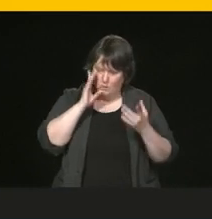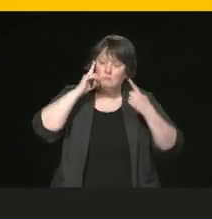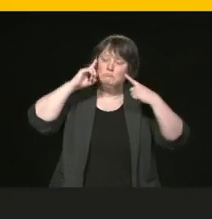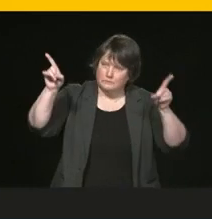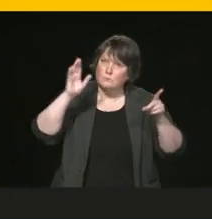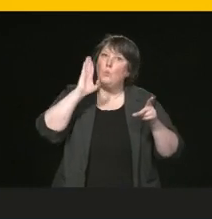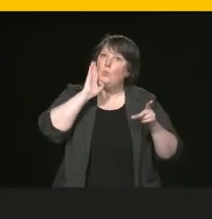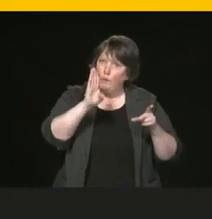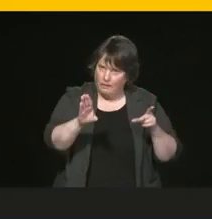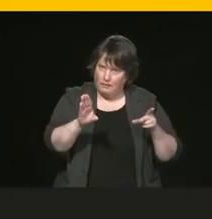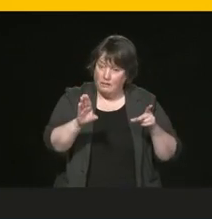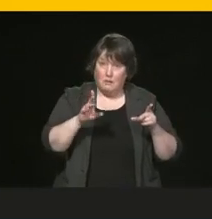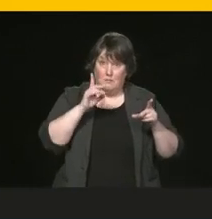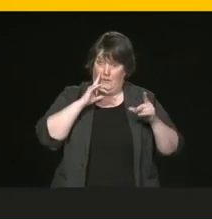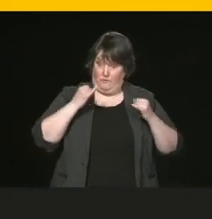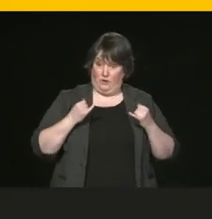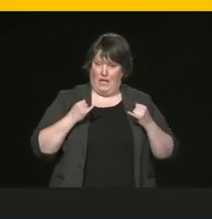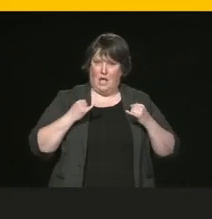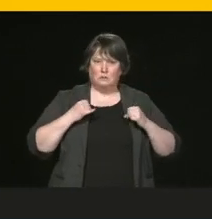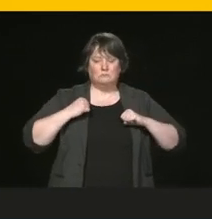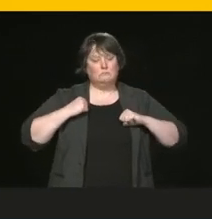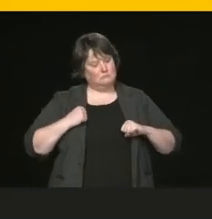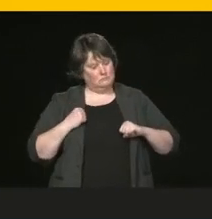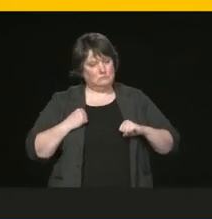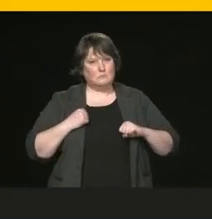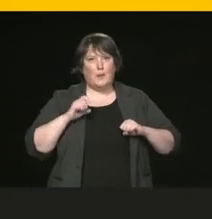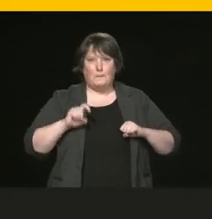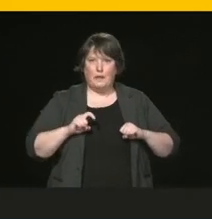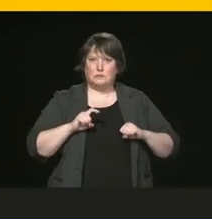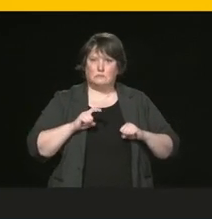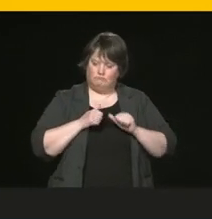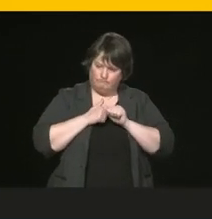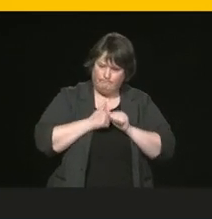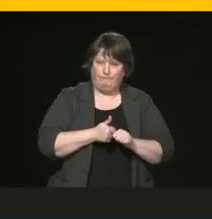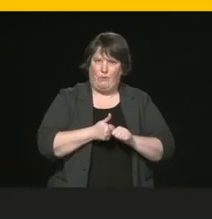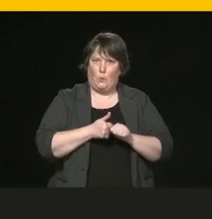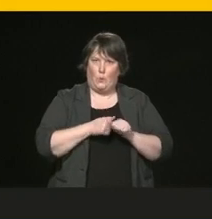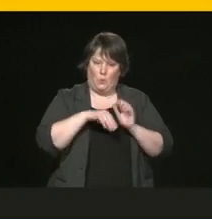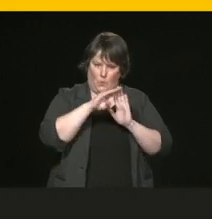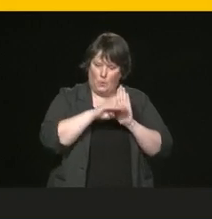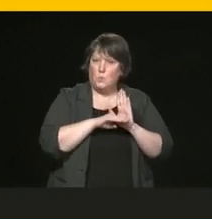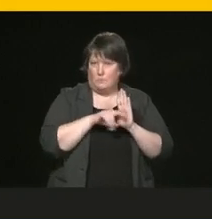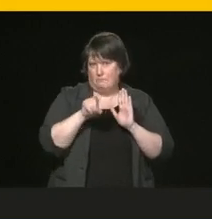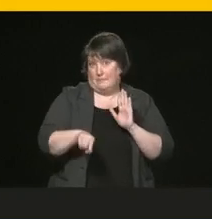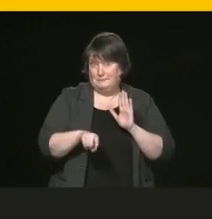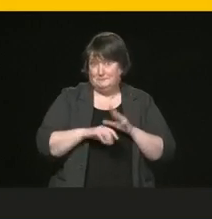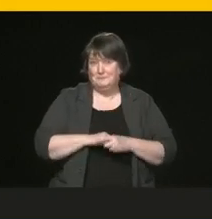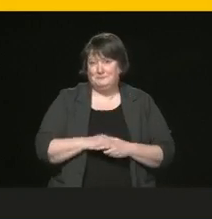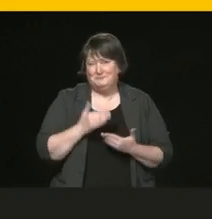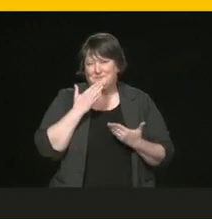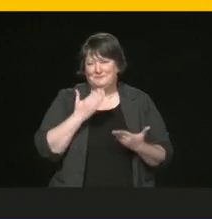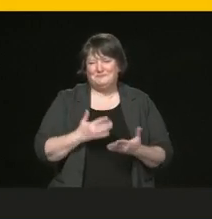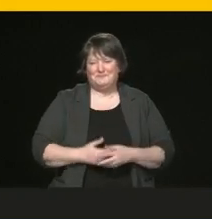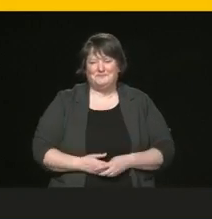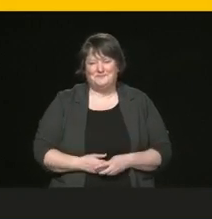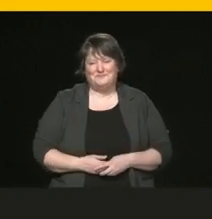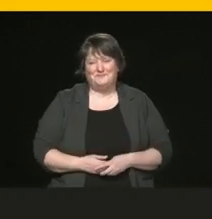WE WILL GET THROUGH THIS TOGETHER. FOR NOW, WE NEED TO STAY STRONG IN OUR SOCIAL DISTANCING